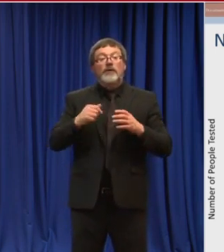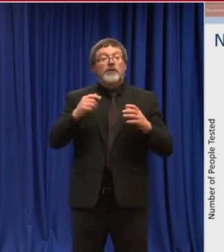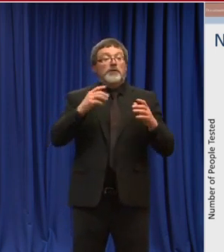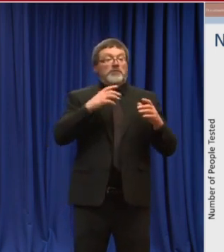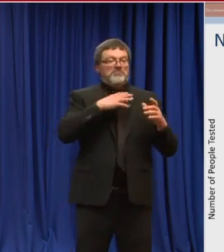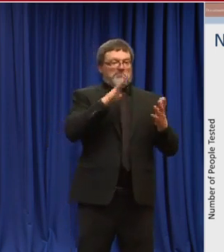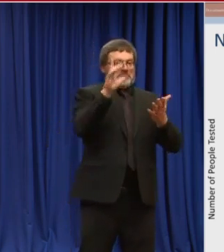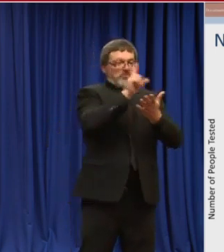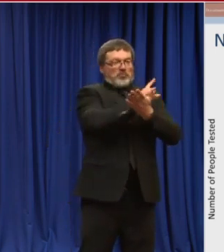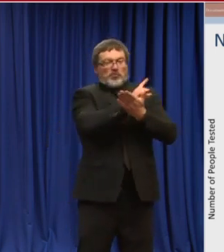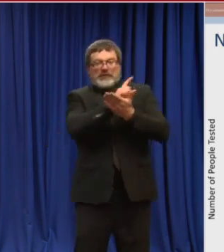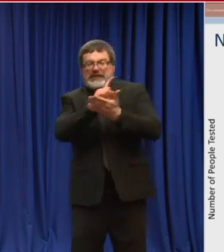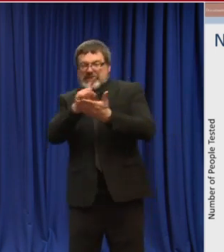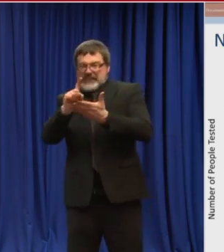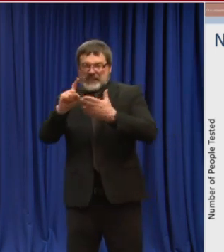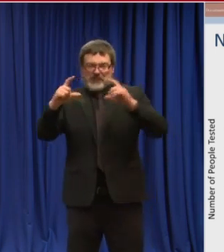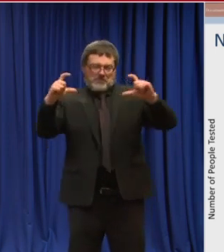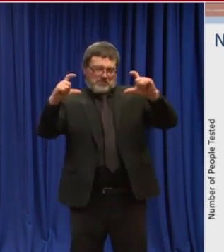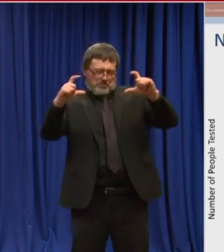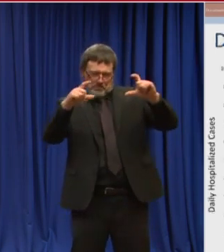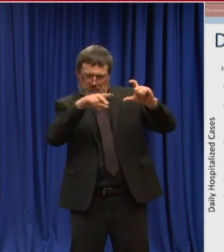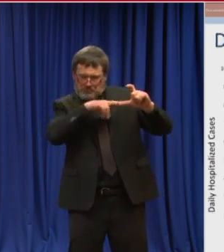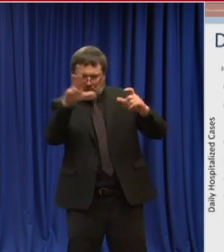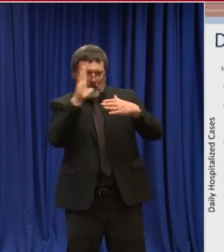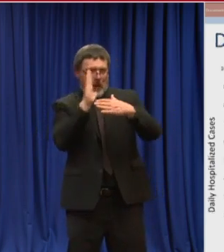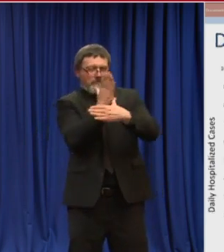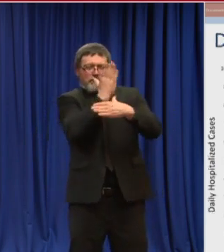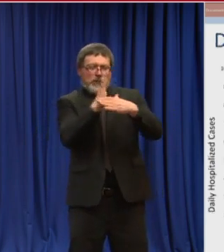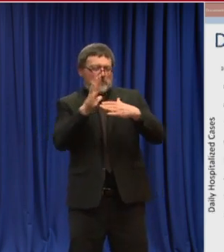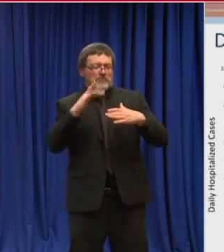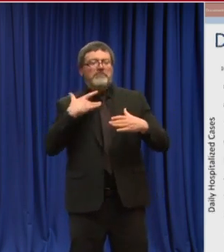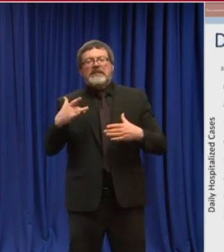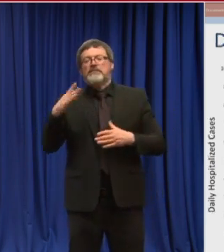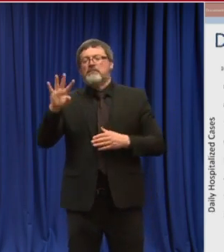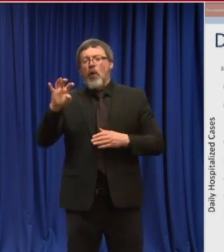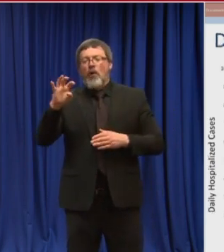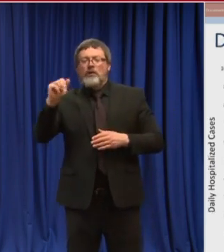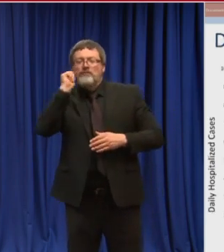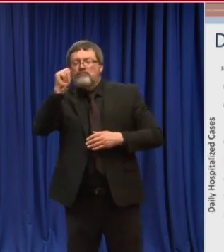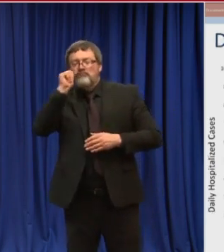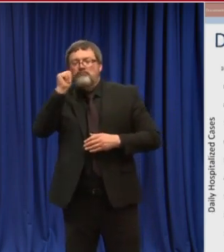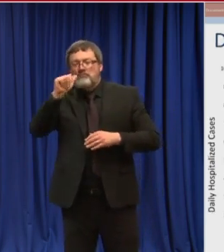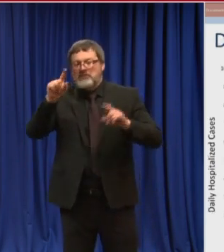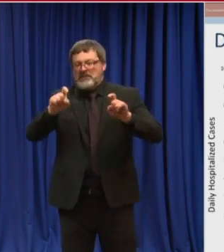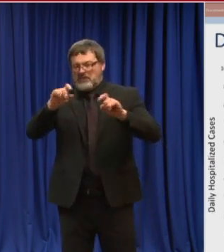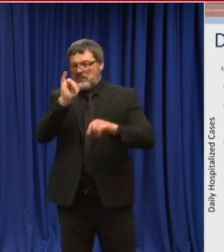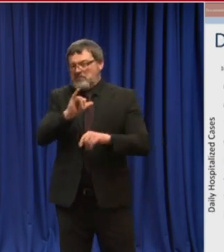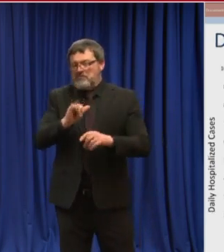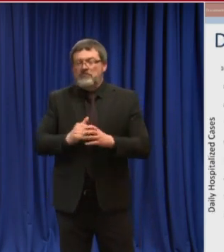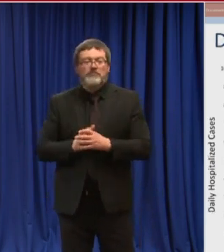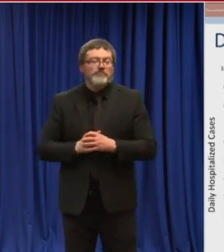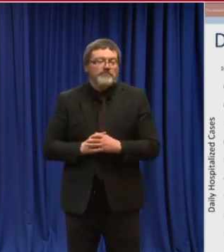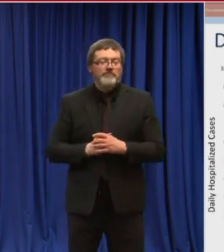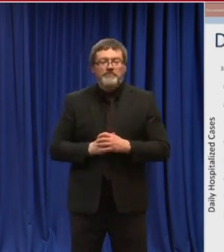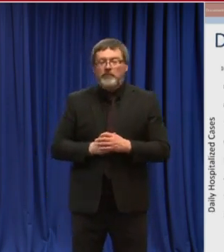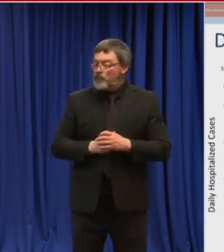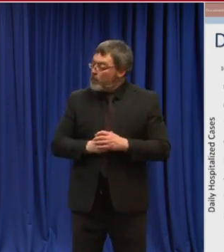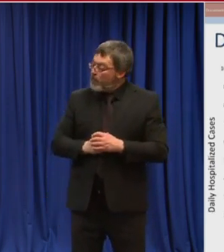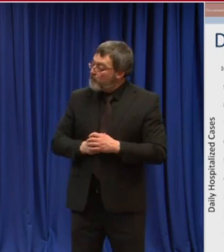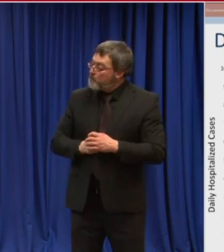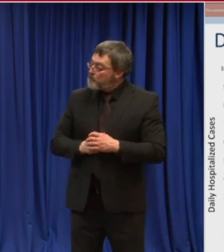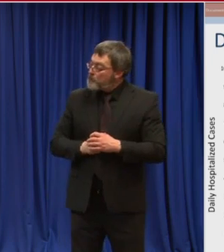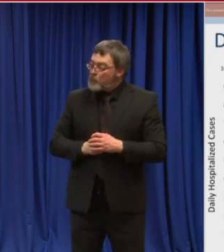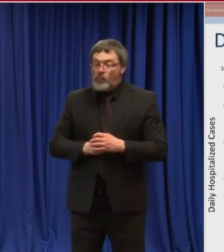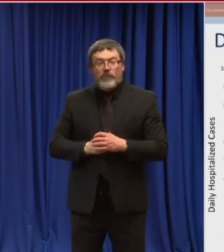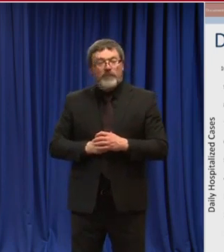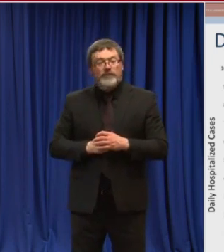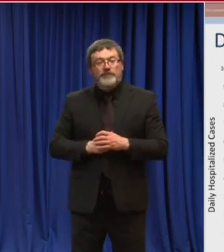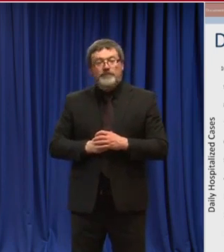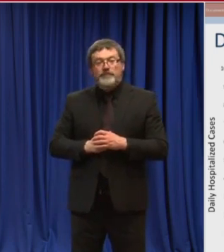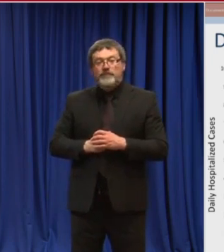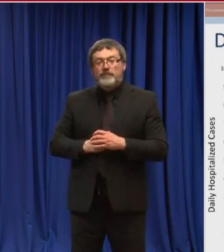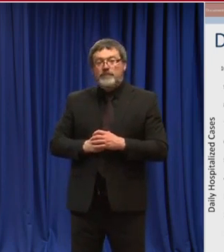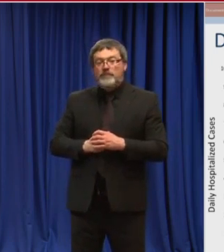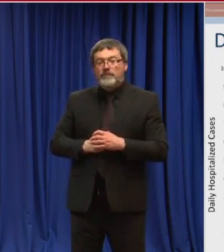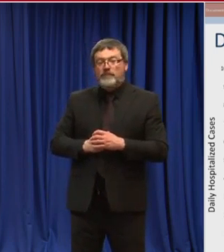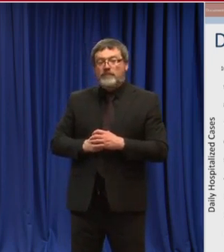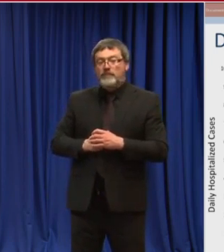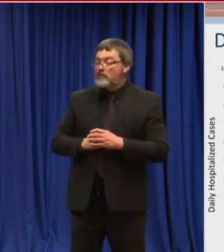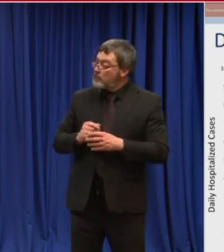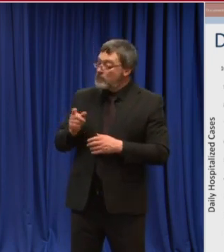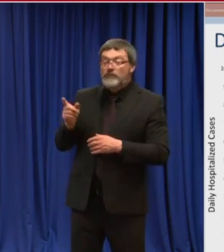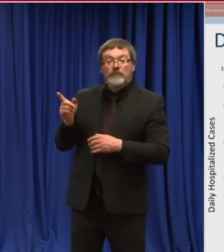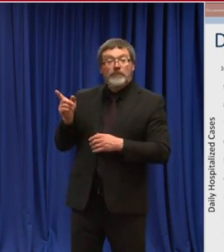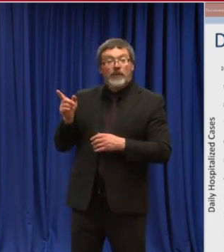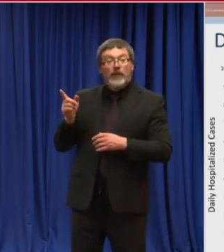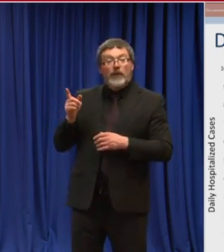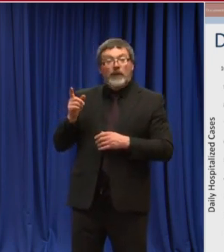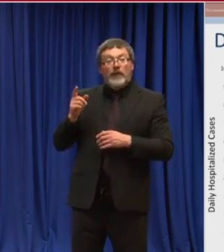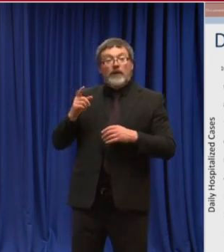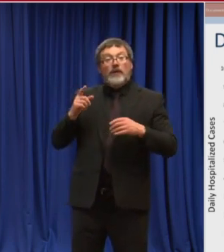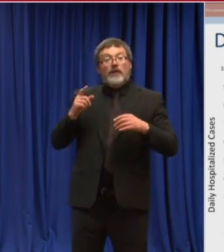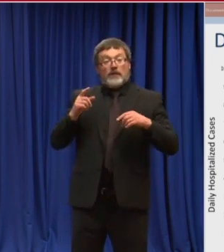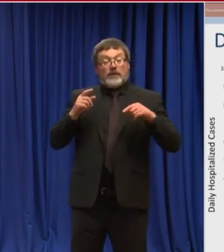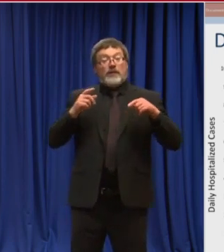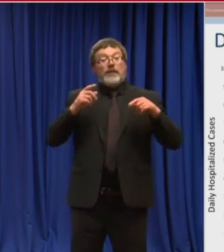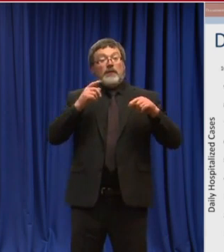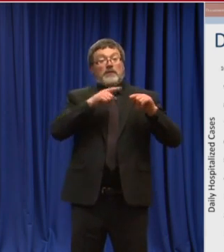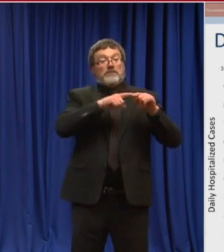AND SO IF YOU LOOK AT THE DATA OVER THE LAST WEEK, WE’VE BEEN ON HOLDING STEADY AT ABOUT 400 TESTS PER DAY NOW, IT’S NOT JUST TOTAL CASE COUNTS AS I MENTIONED THE NUMBER OF PEOPLE INFECTED